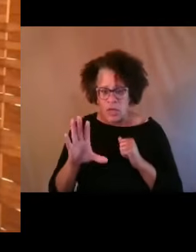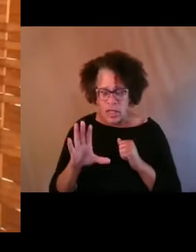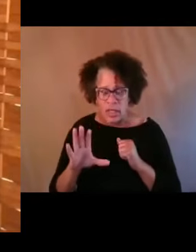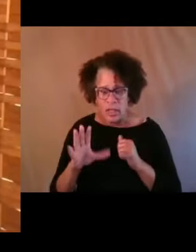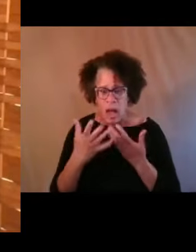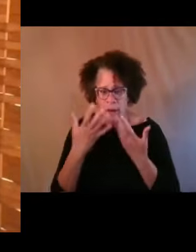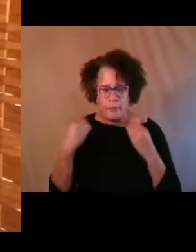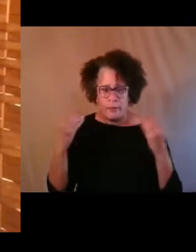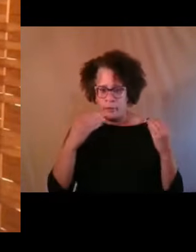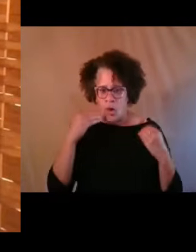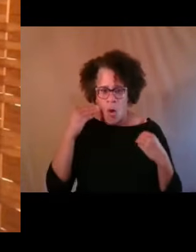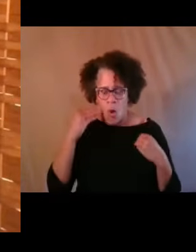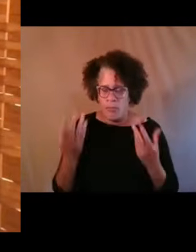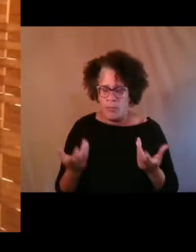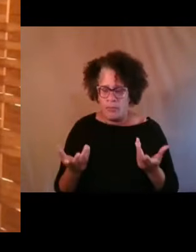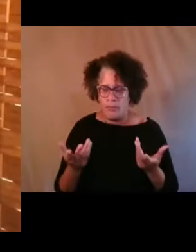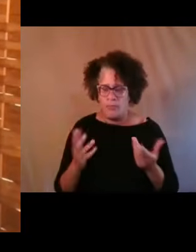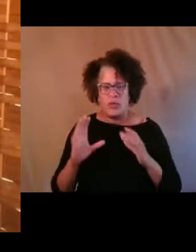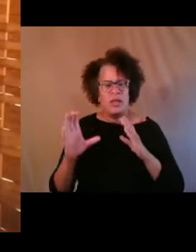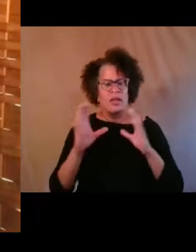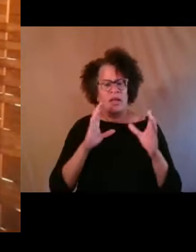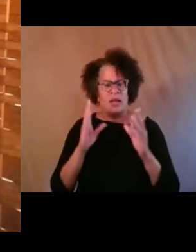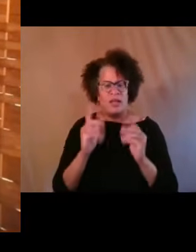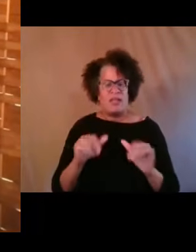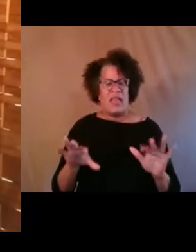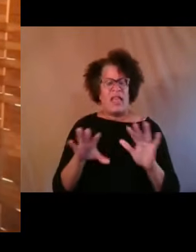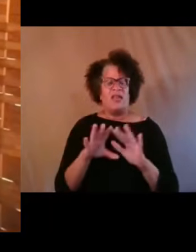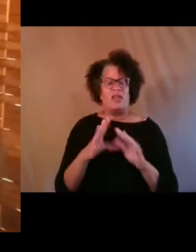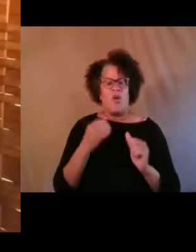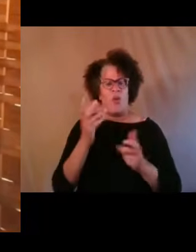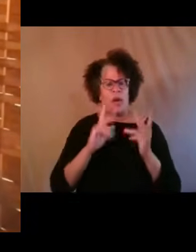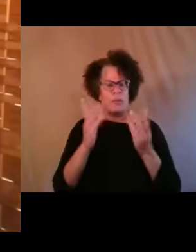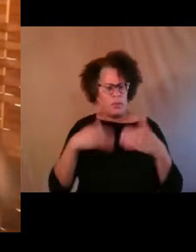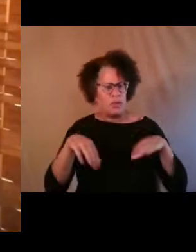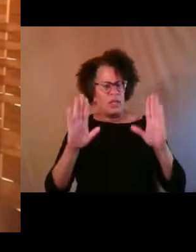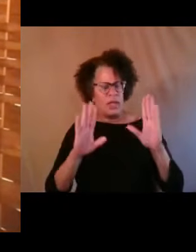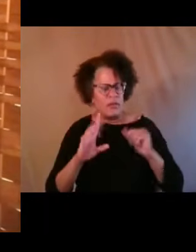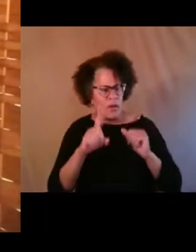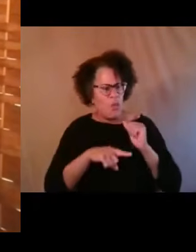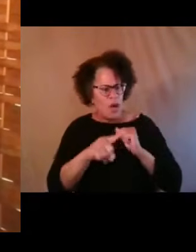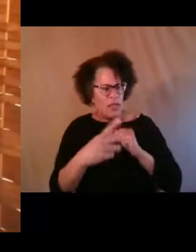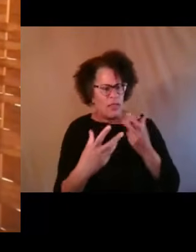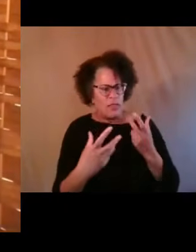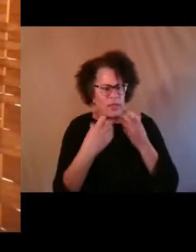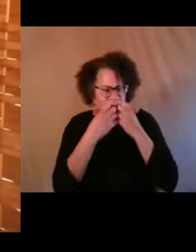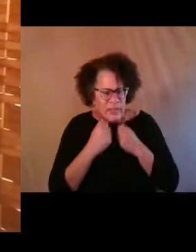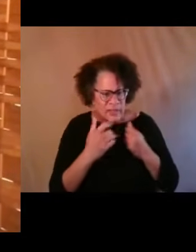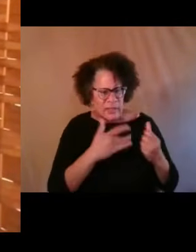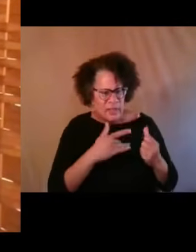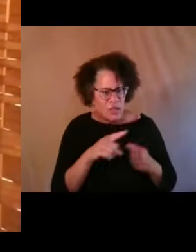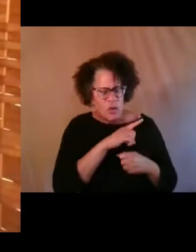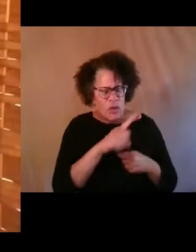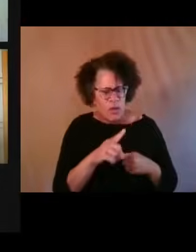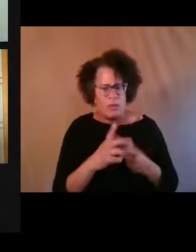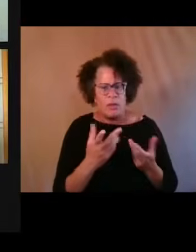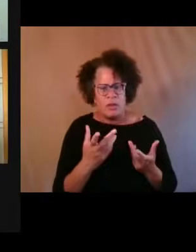And when we think about this conversation of land, I want white folks to give up the thing that they're holding so dear to people that need it.